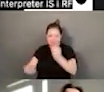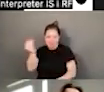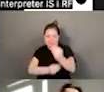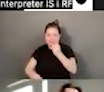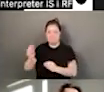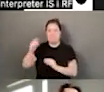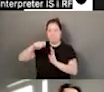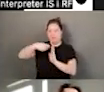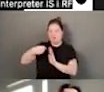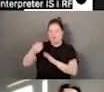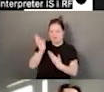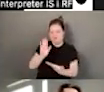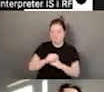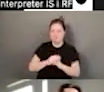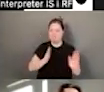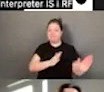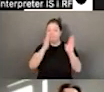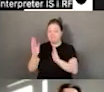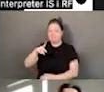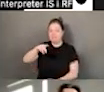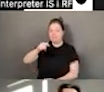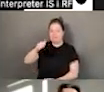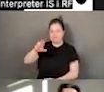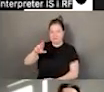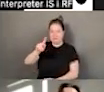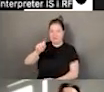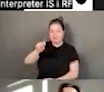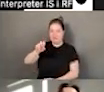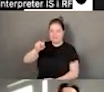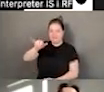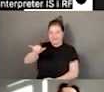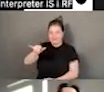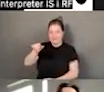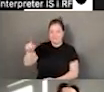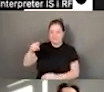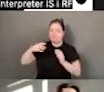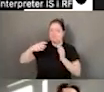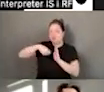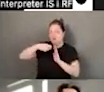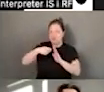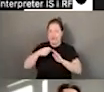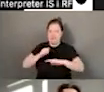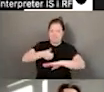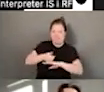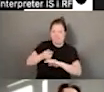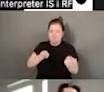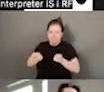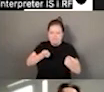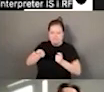who is a project manager and accessibility expert at the Funka Research and Innovation Department, will give you the update of the Upower project.